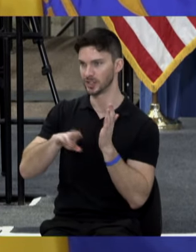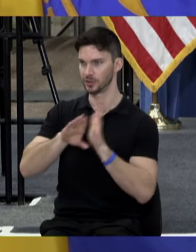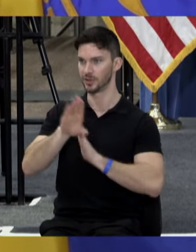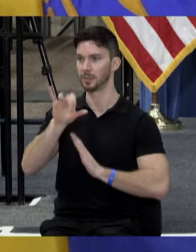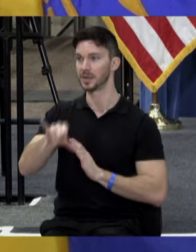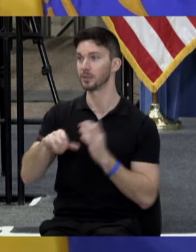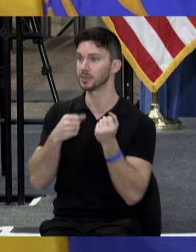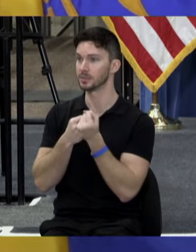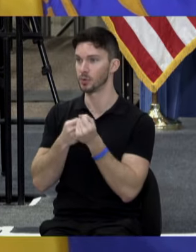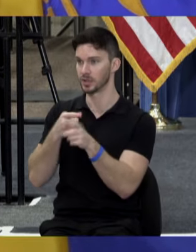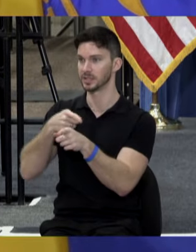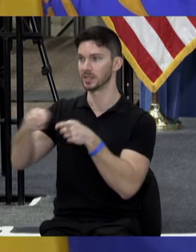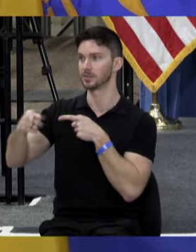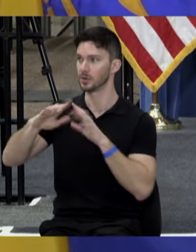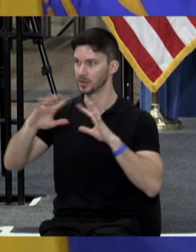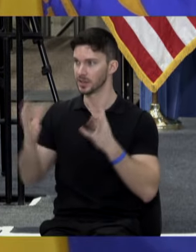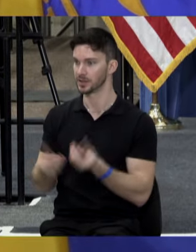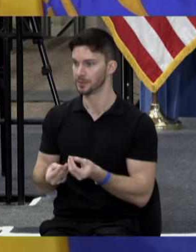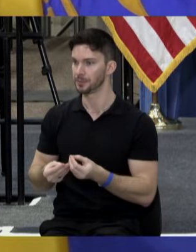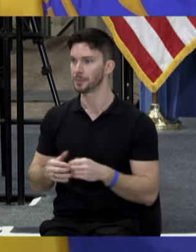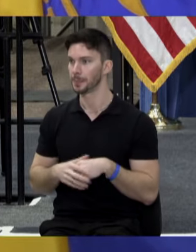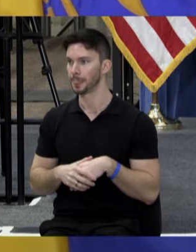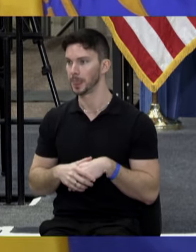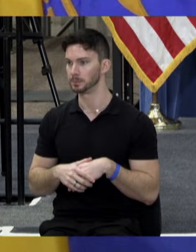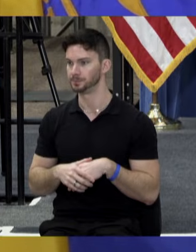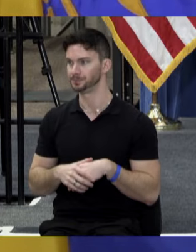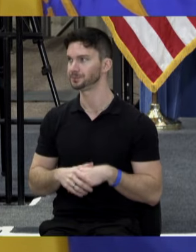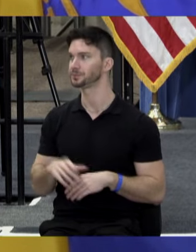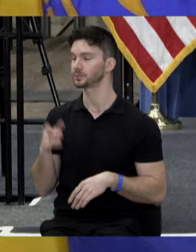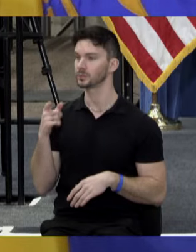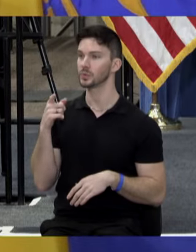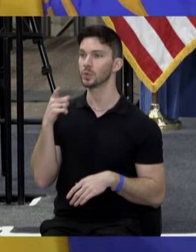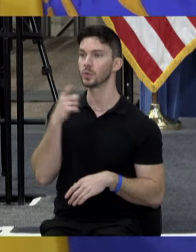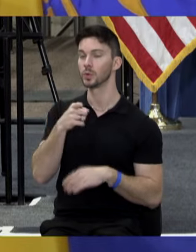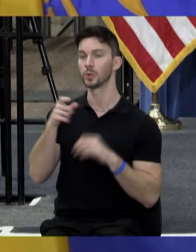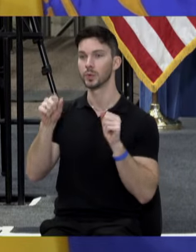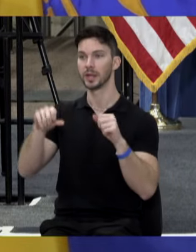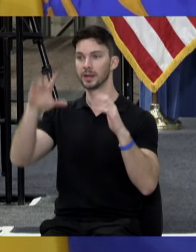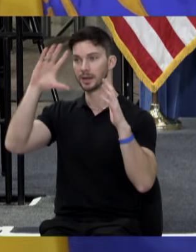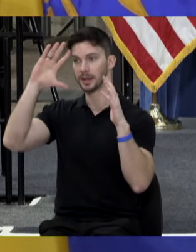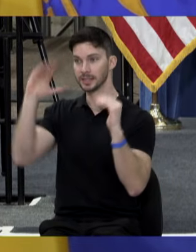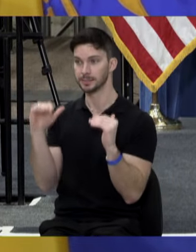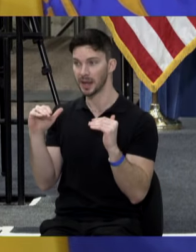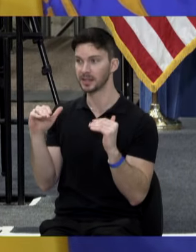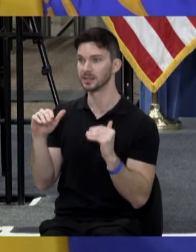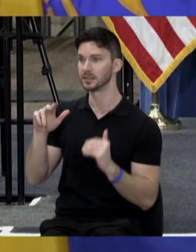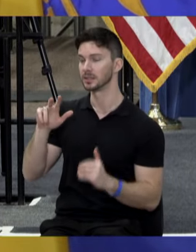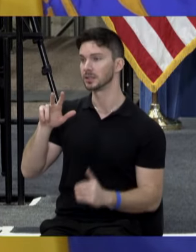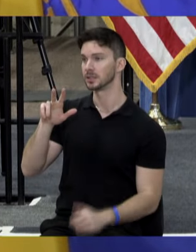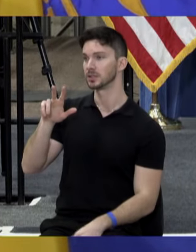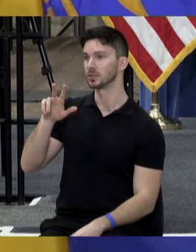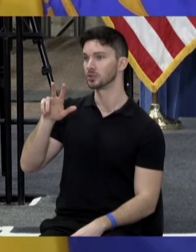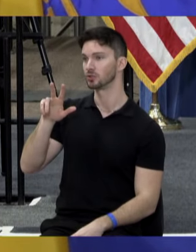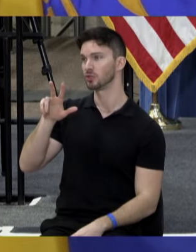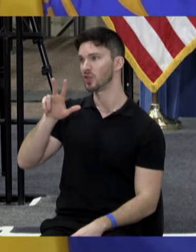So this year, you can expect over three dozen tools and resources that will highlight models